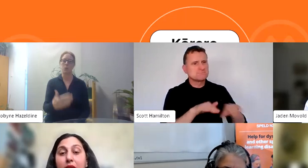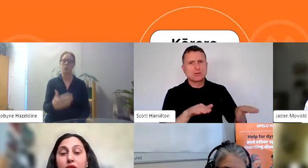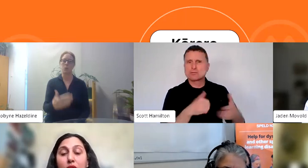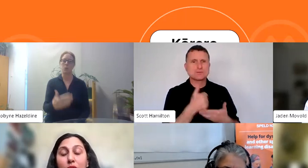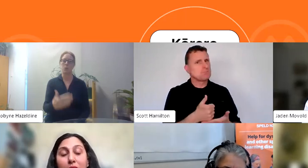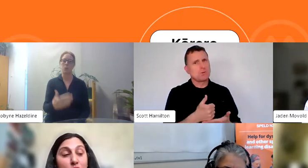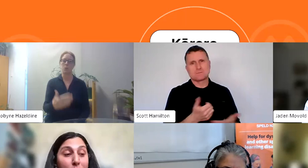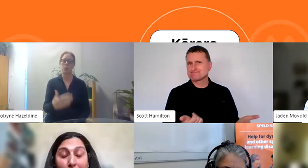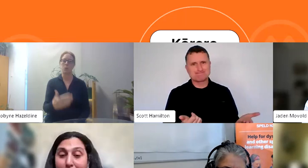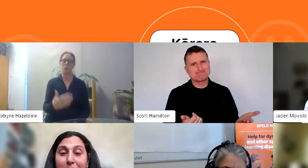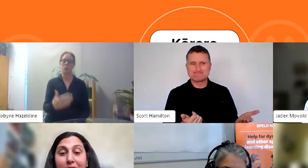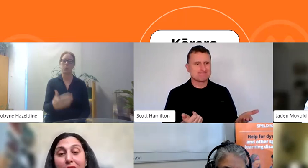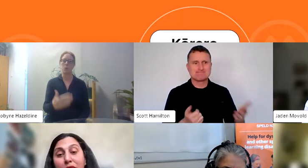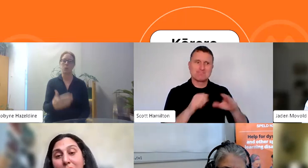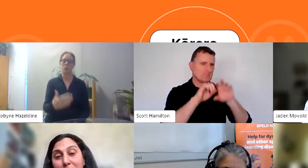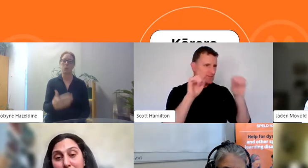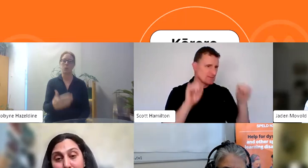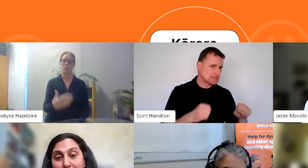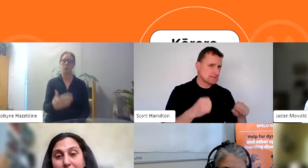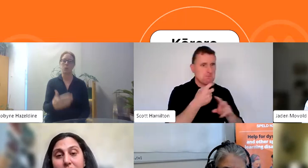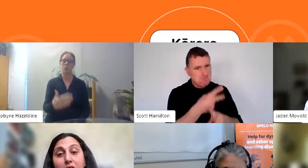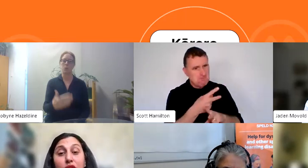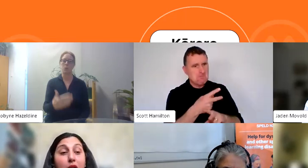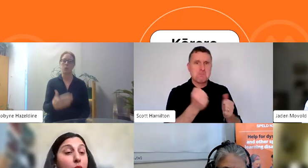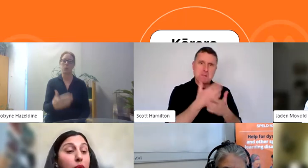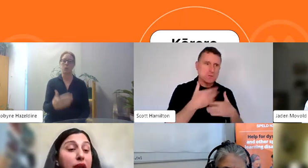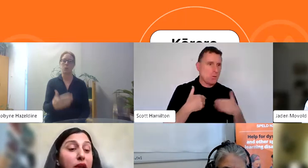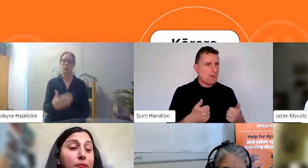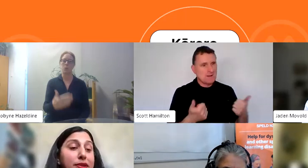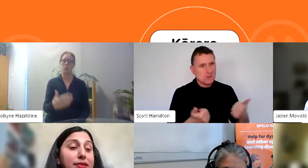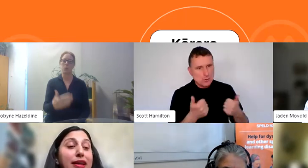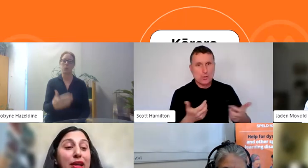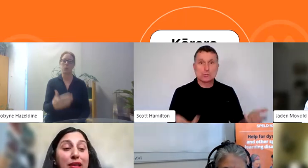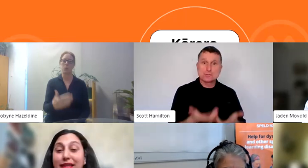and to ensure their well-being and for them to thrive. Oops, that's